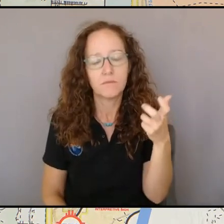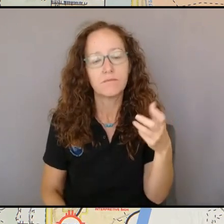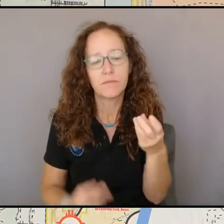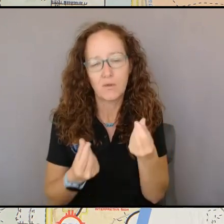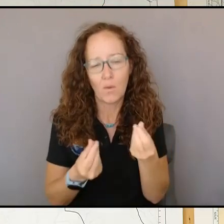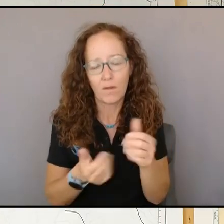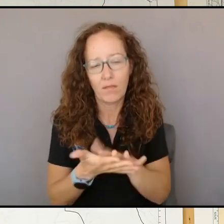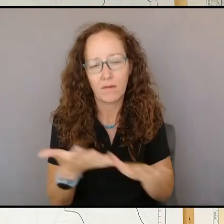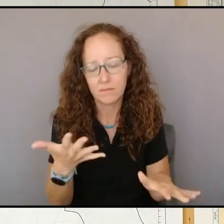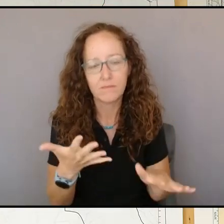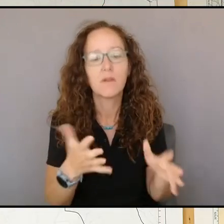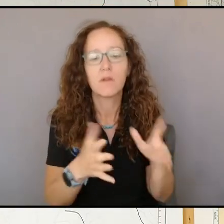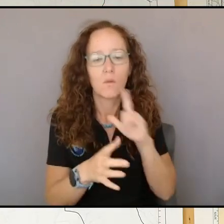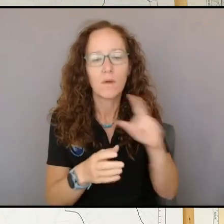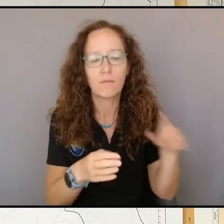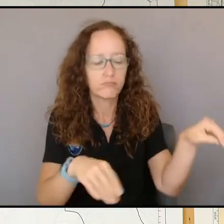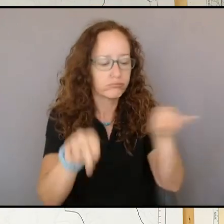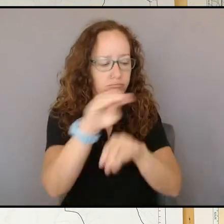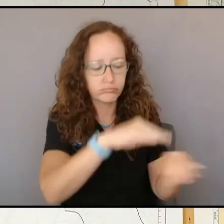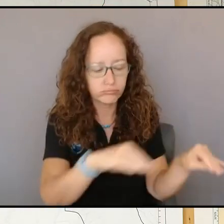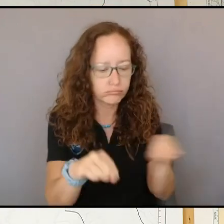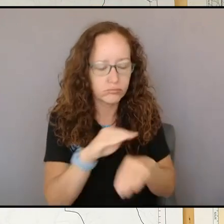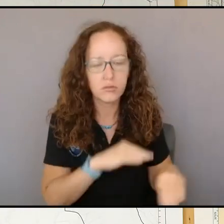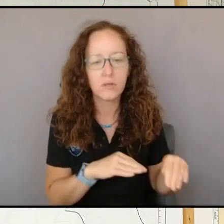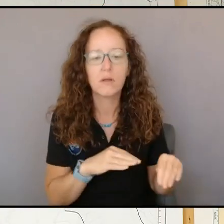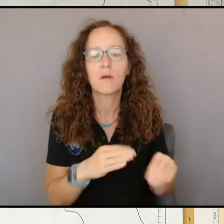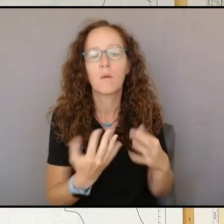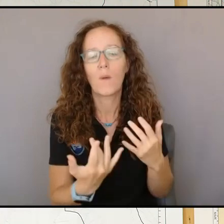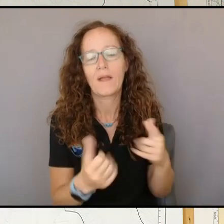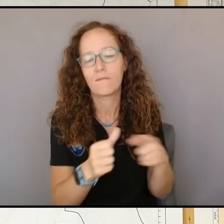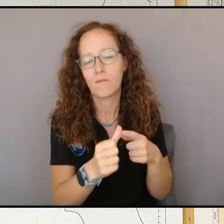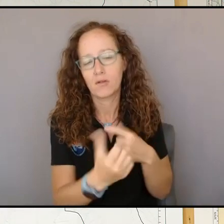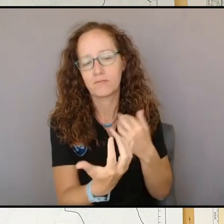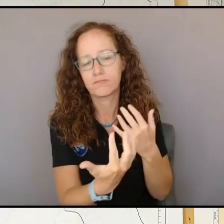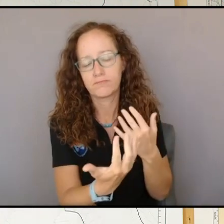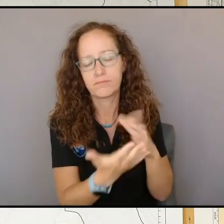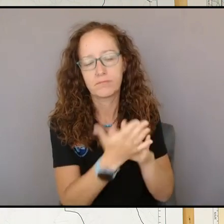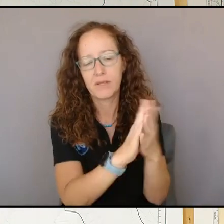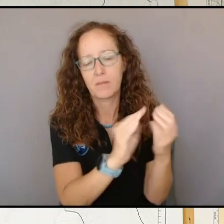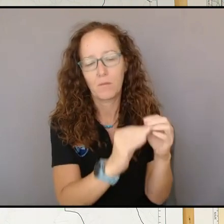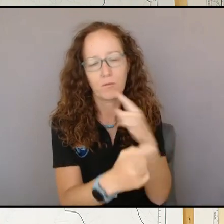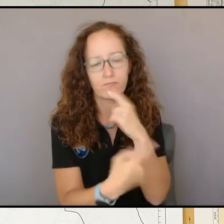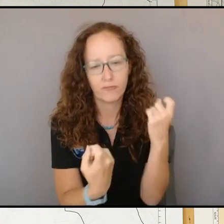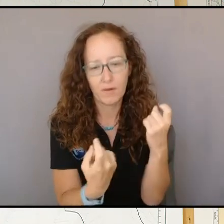bit. Moving down into Guadalupita, Mora, Chacon, all